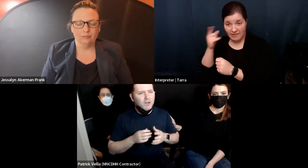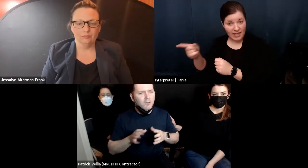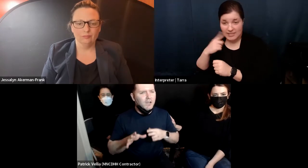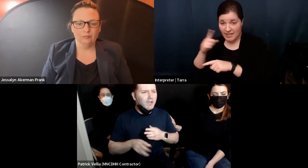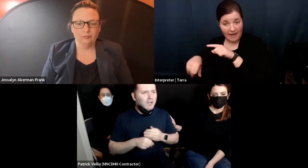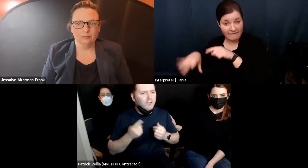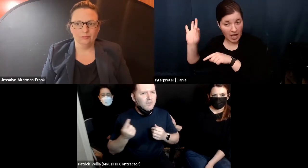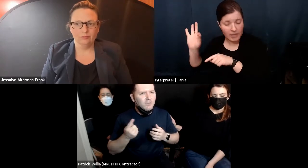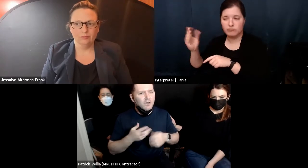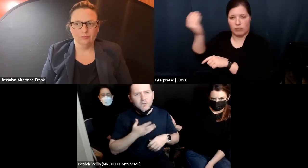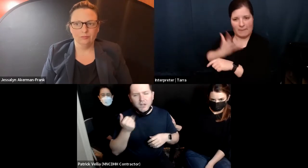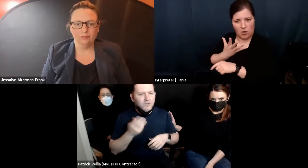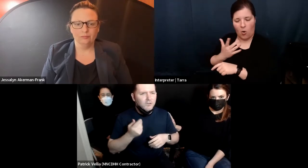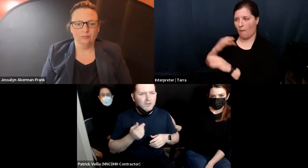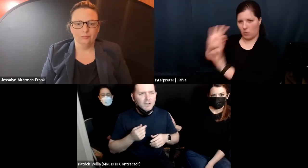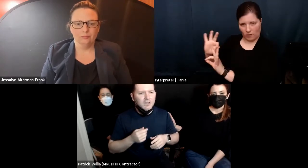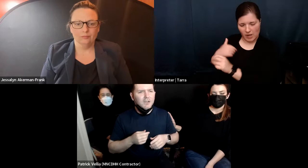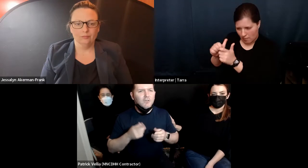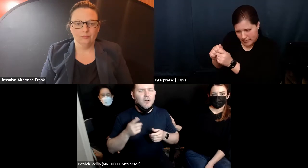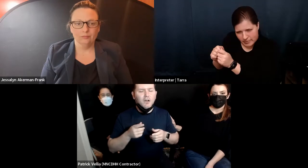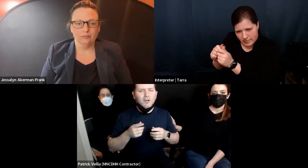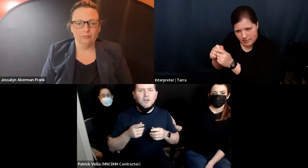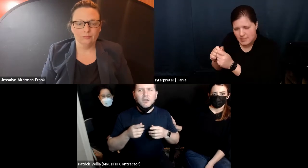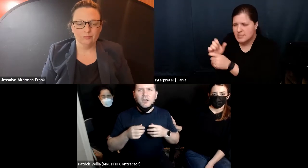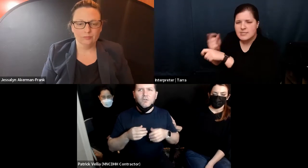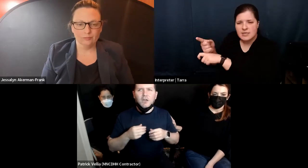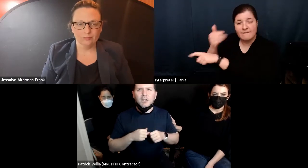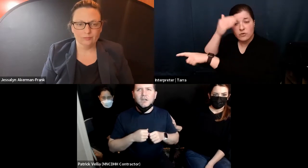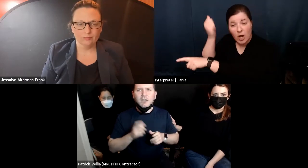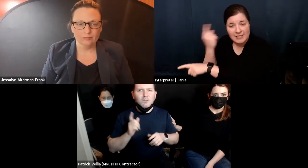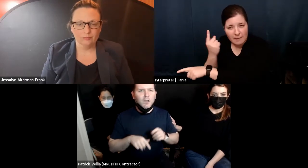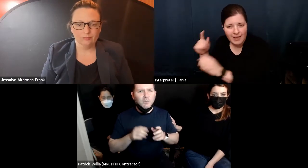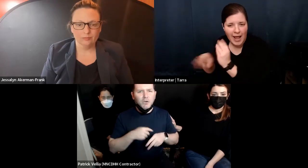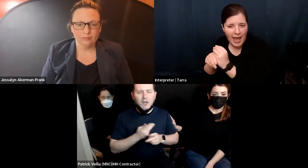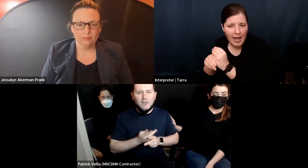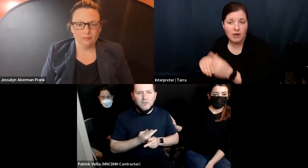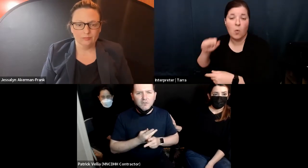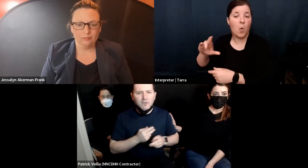So with Shipt, when the shopper starts, they will text you.